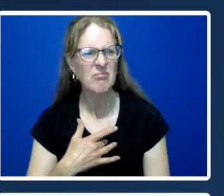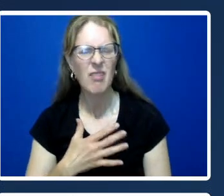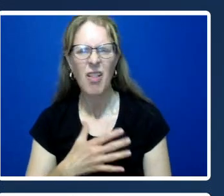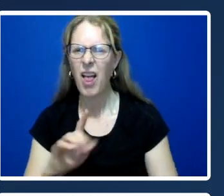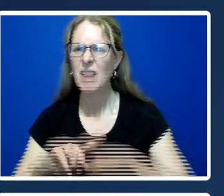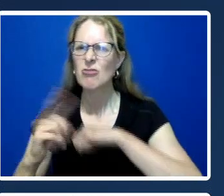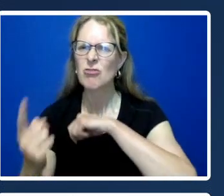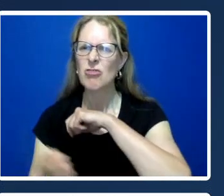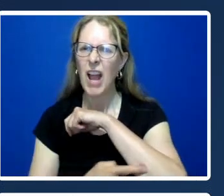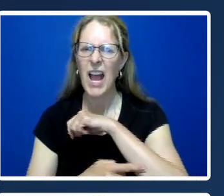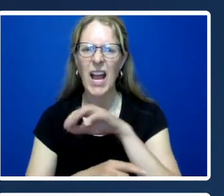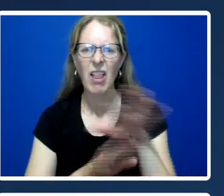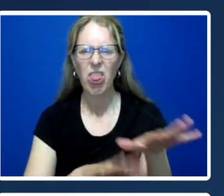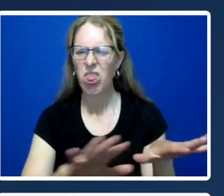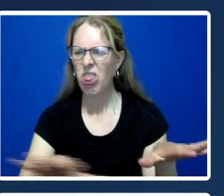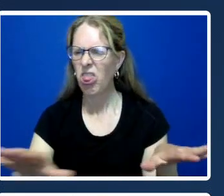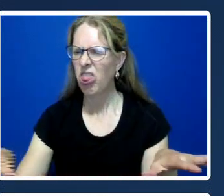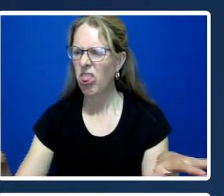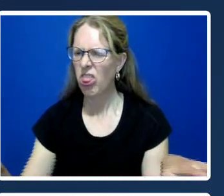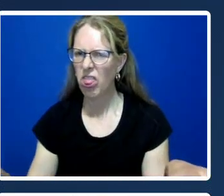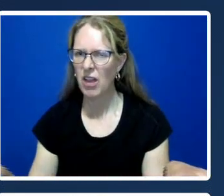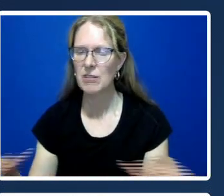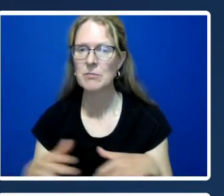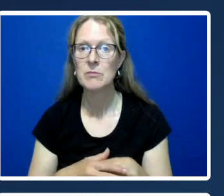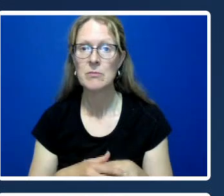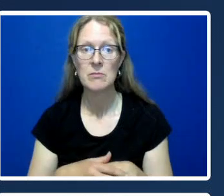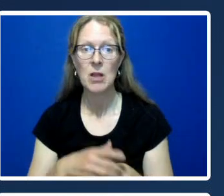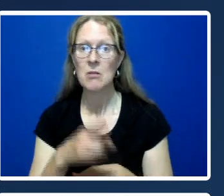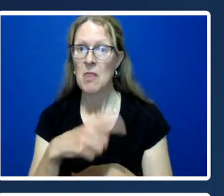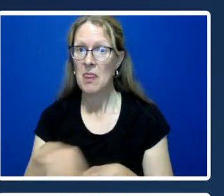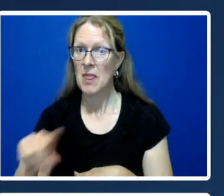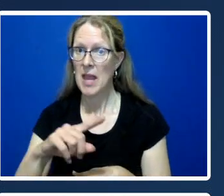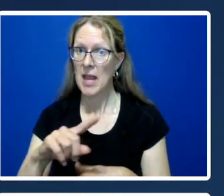they kind of honed in on the idea and started talking about it, they realized that a lot of